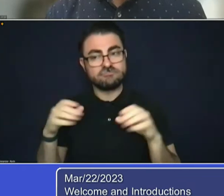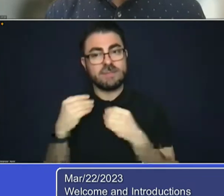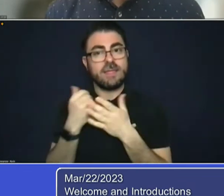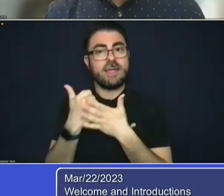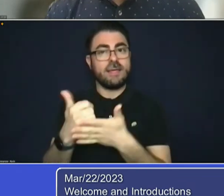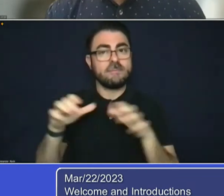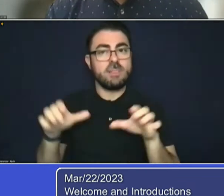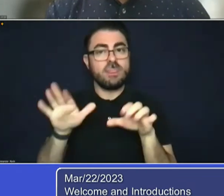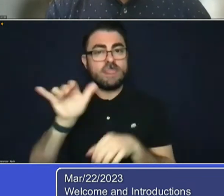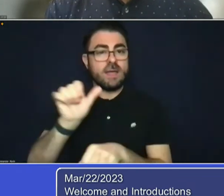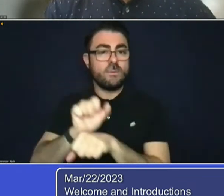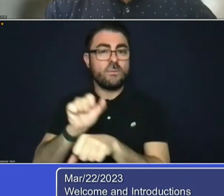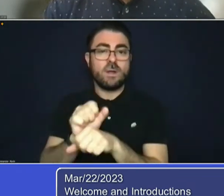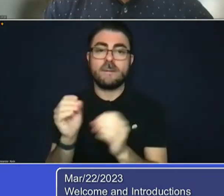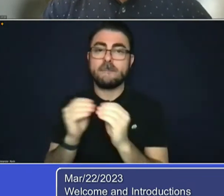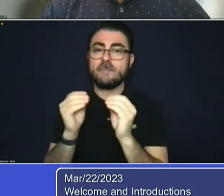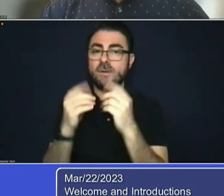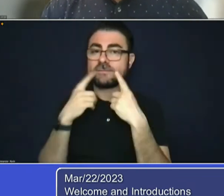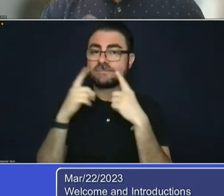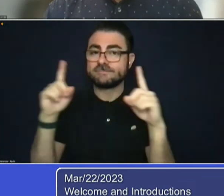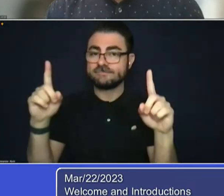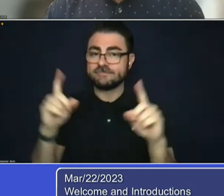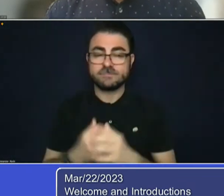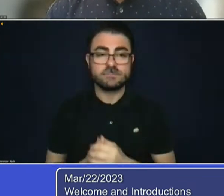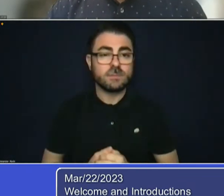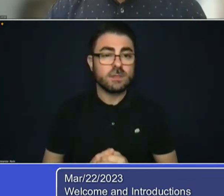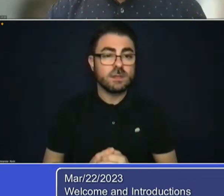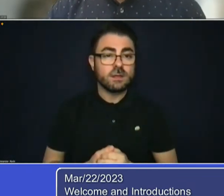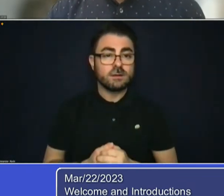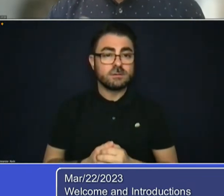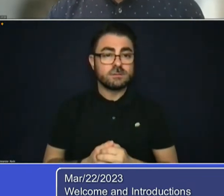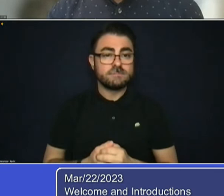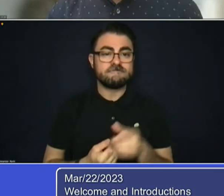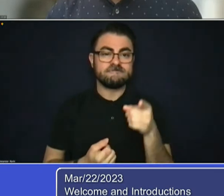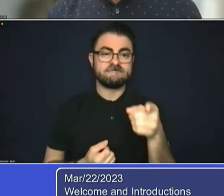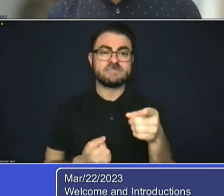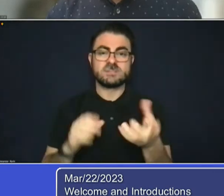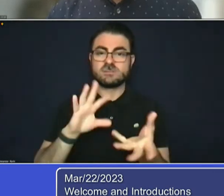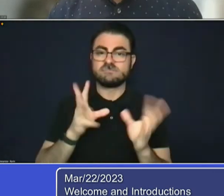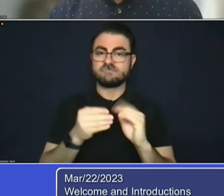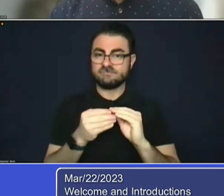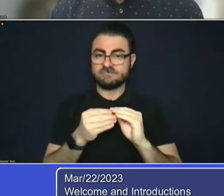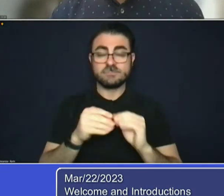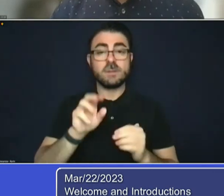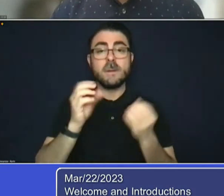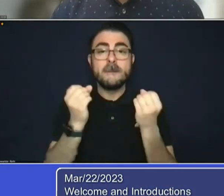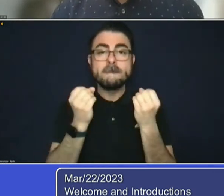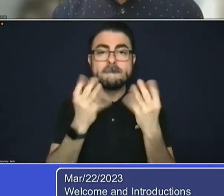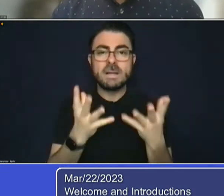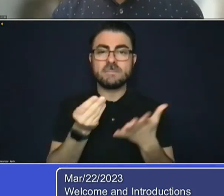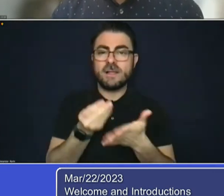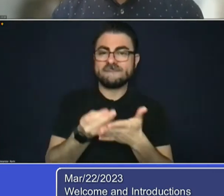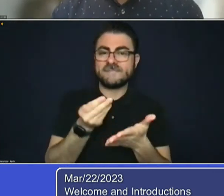RACIAL JUSTICE, BUILD THEIR CAPACITY TO DO THAT WORK MORE EFFECTIVELY.